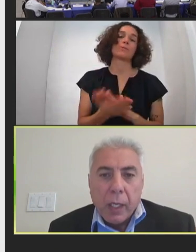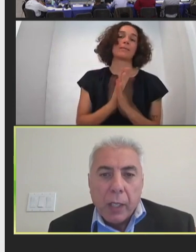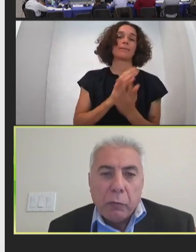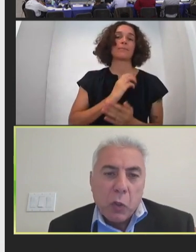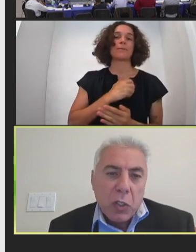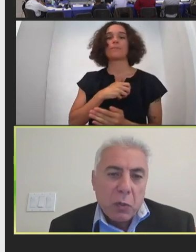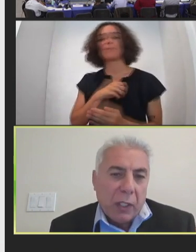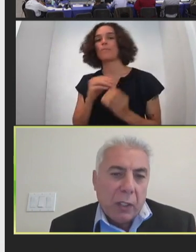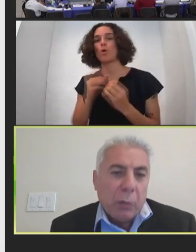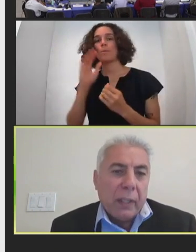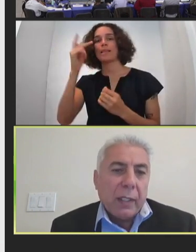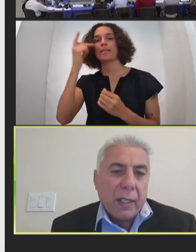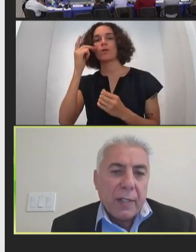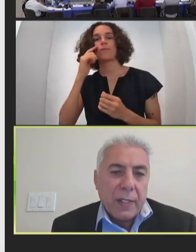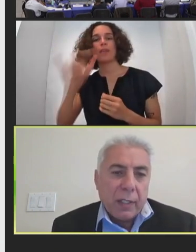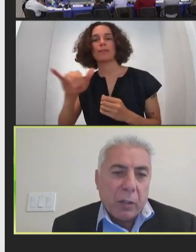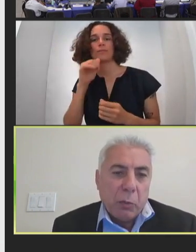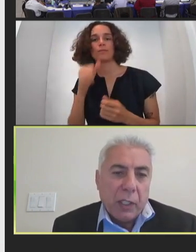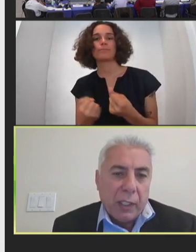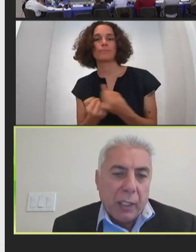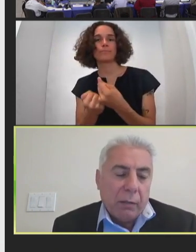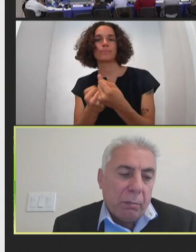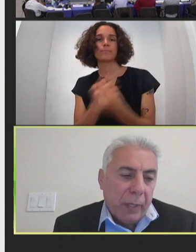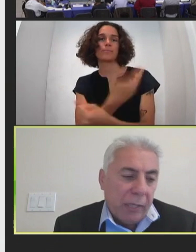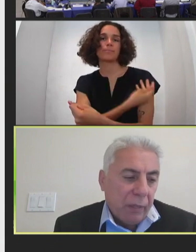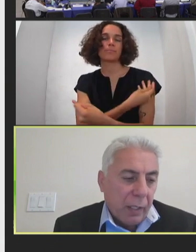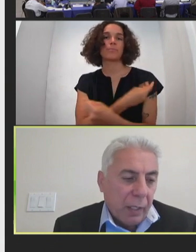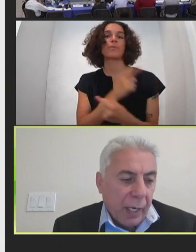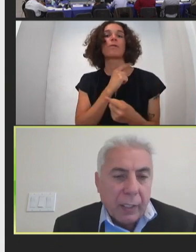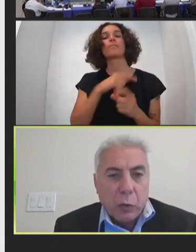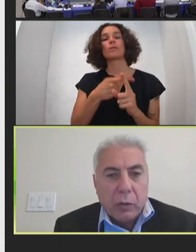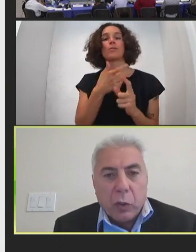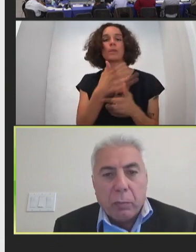And, of course, we need to build that trust in the community and be ready to develop